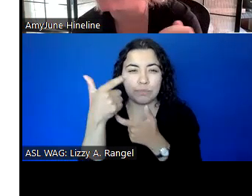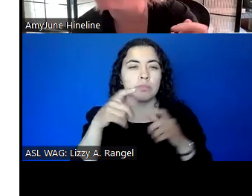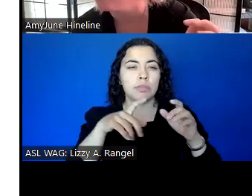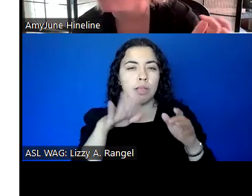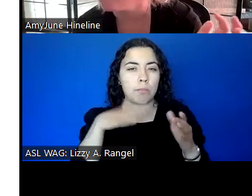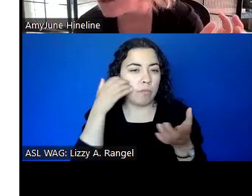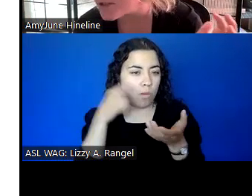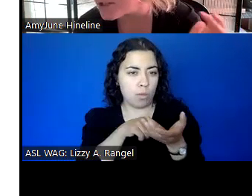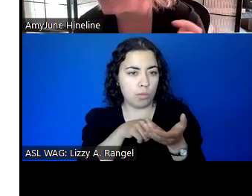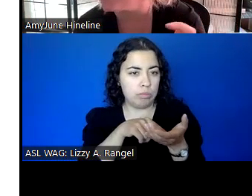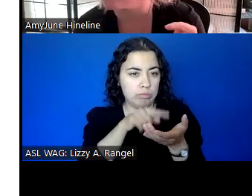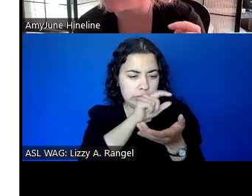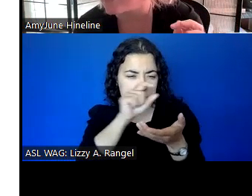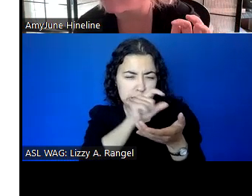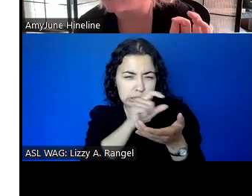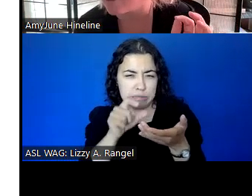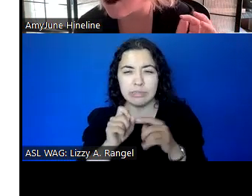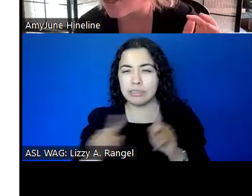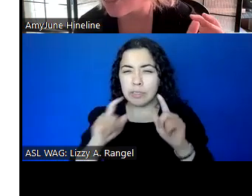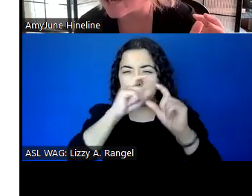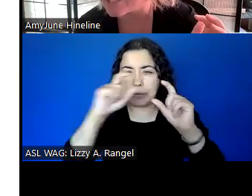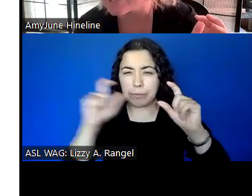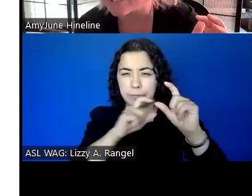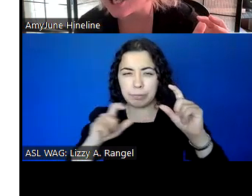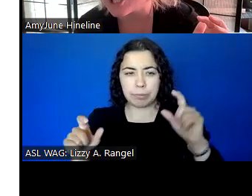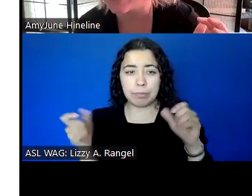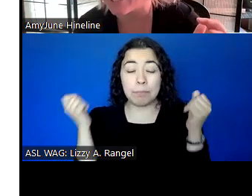code is sent through an email. Not the most secure thing, but it's an alternative.